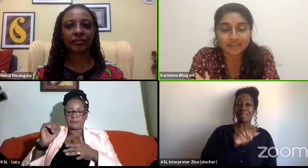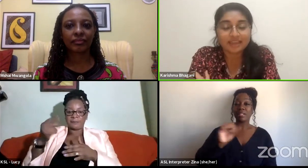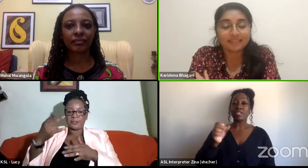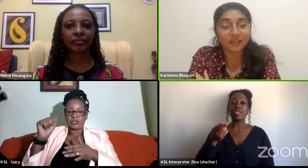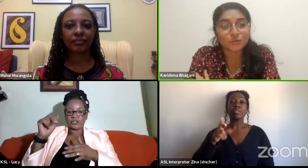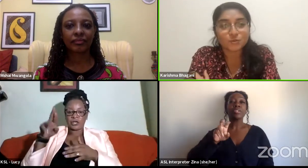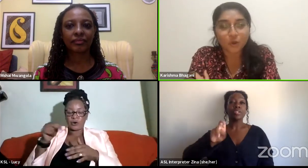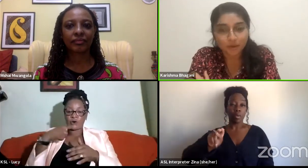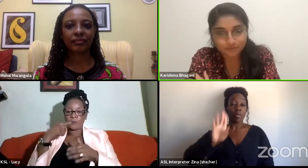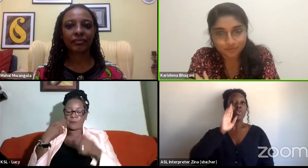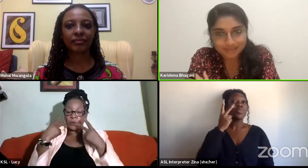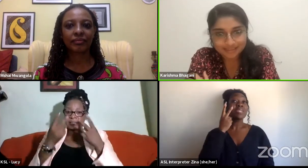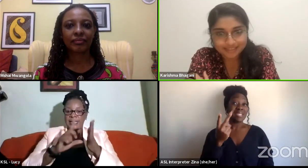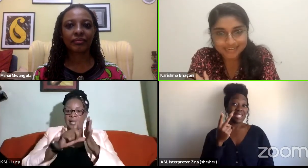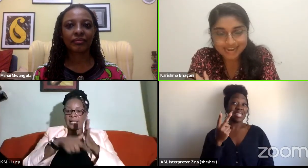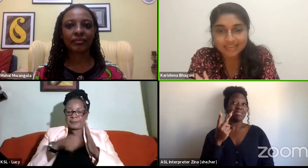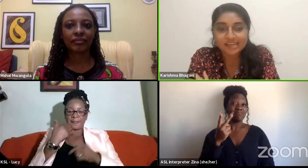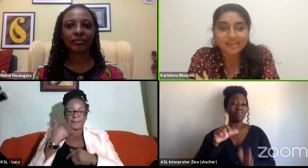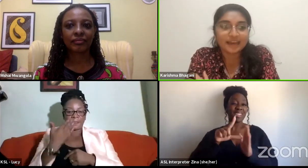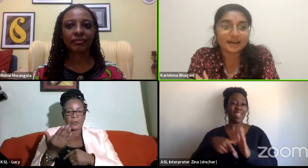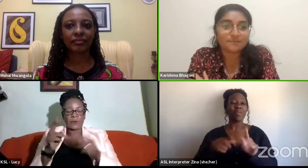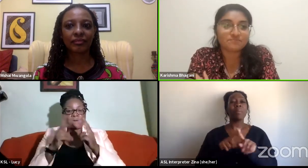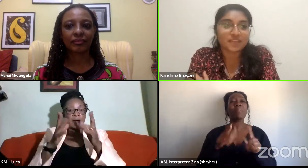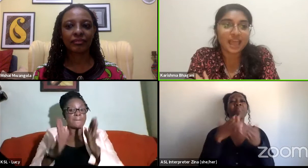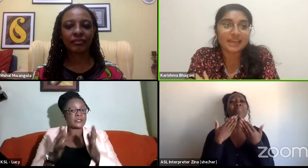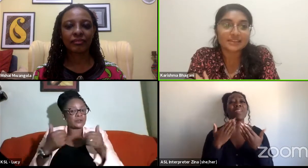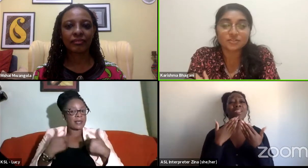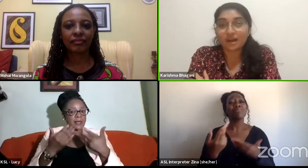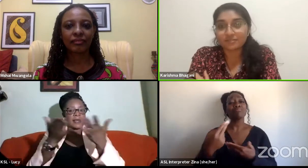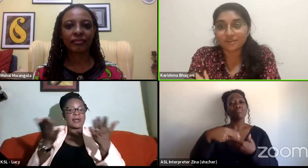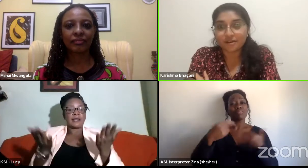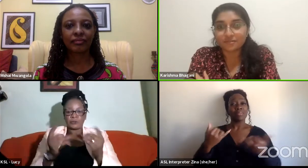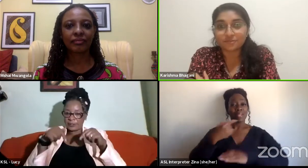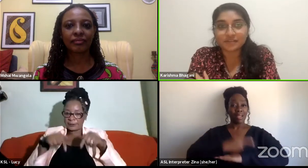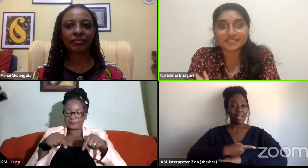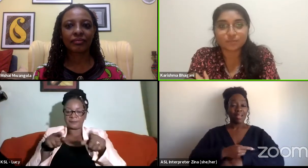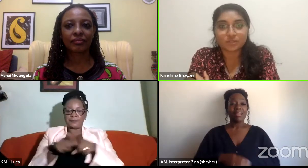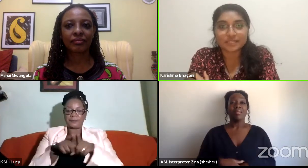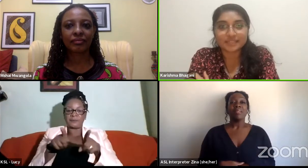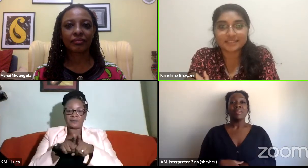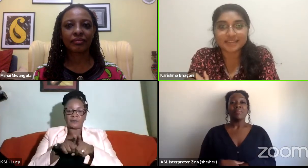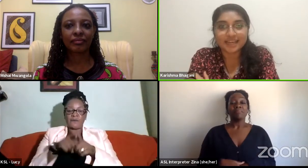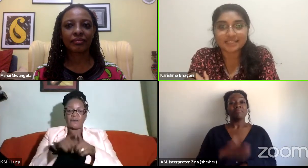thank you so much for being here today and to HowlRound for really supporting the start